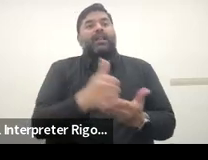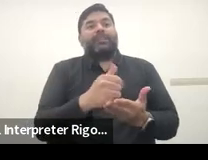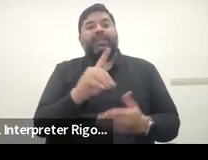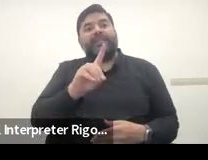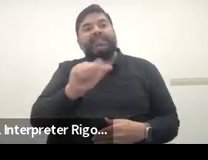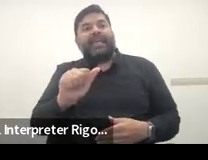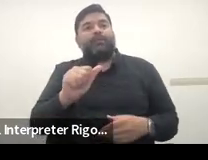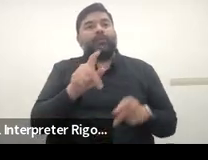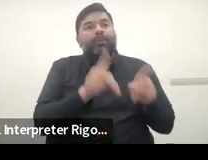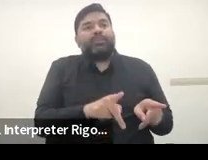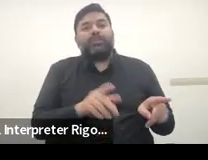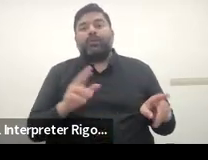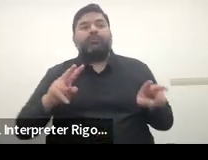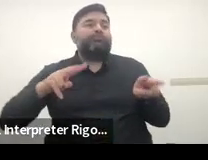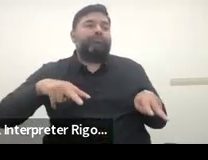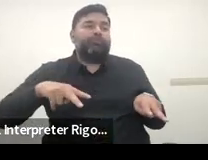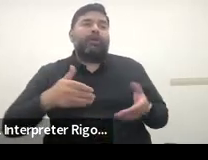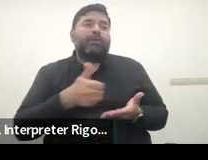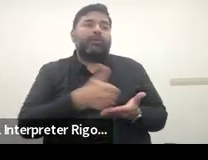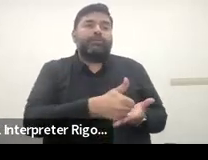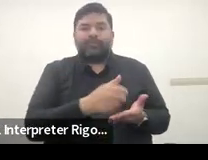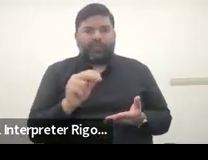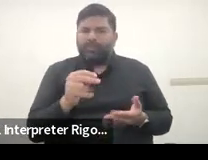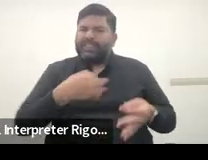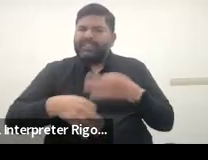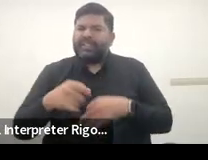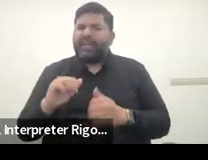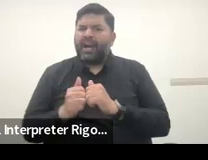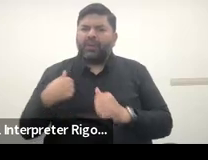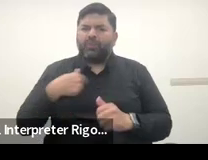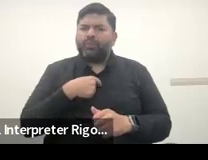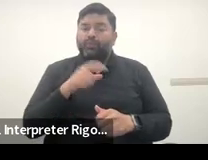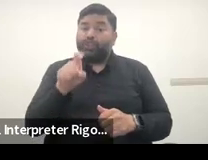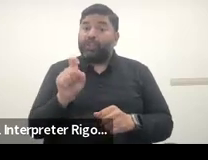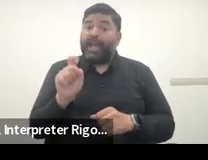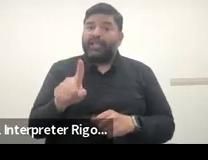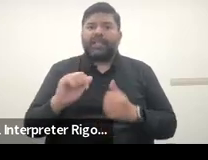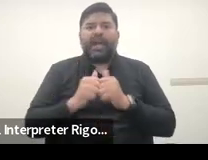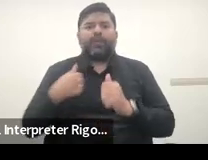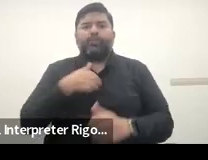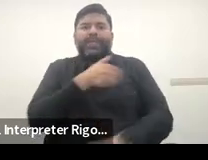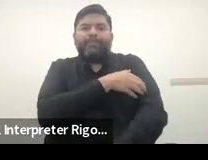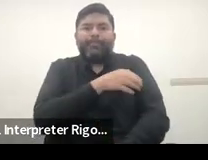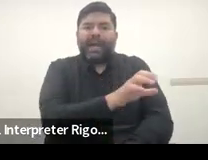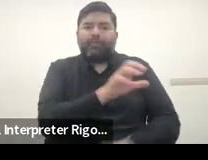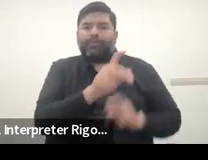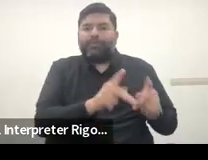instead, we should be asking, for example how do we empower people with disabilities.